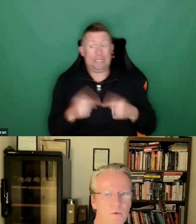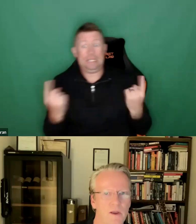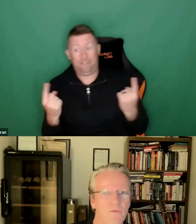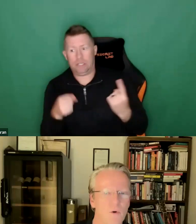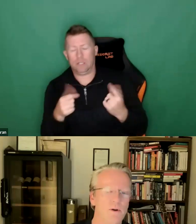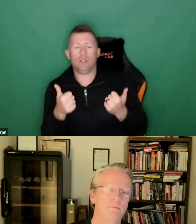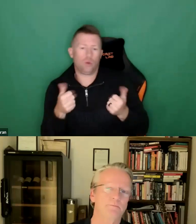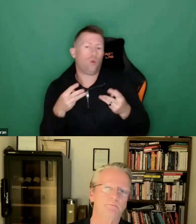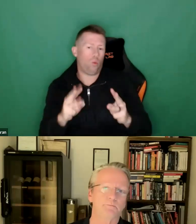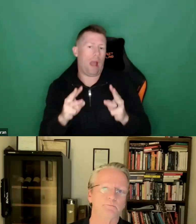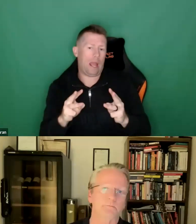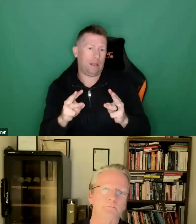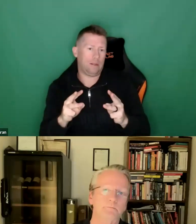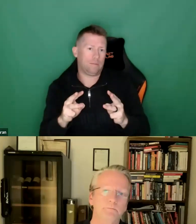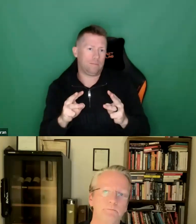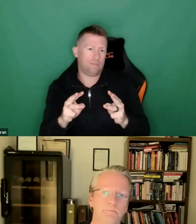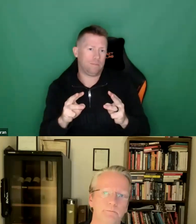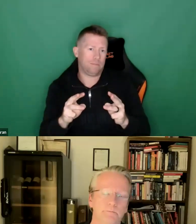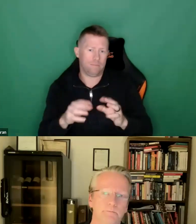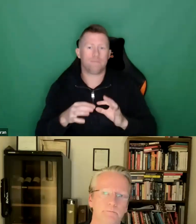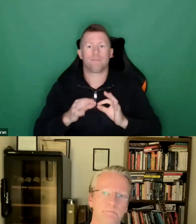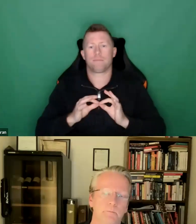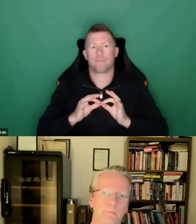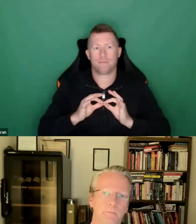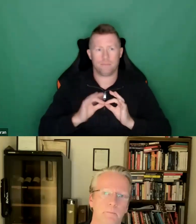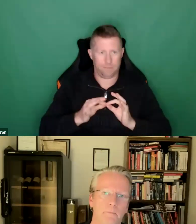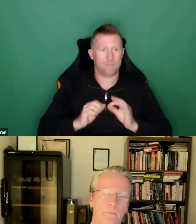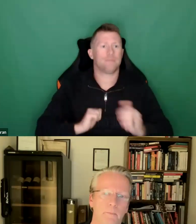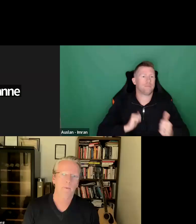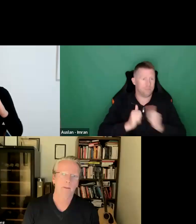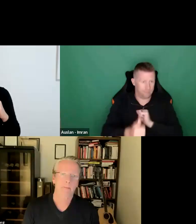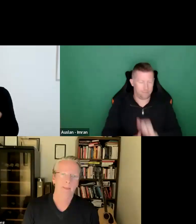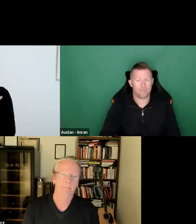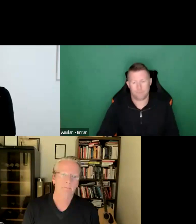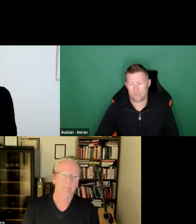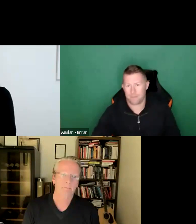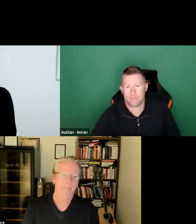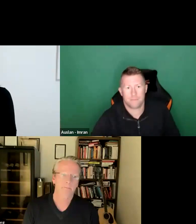careful with that one because that is not going to be sustainable proposal. But we believe